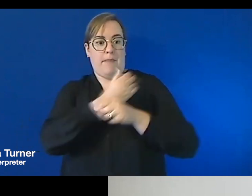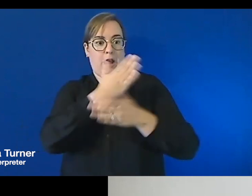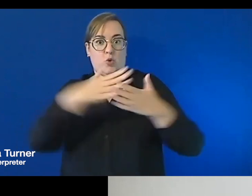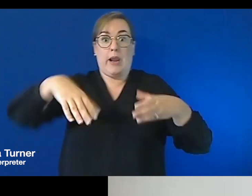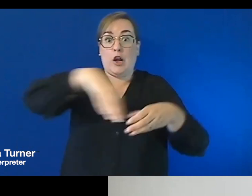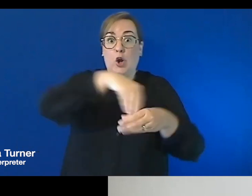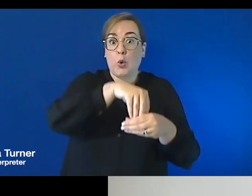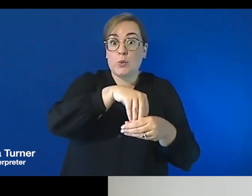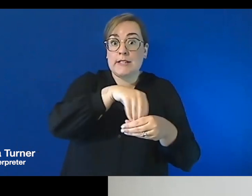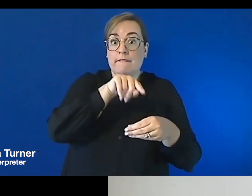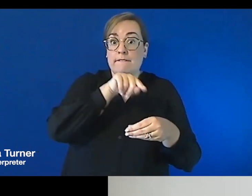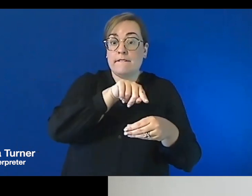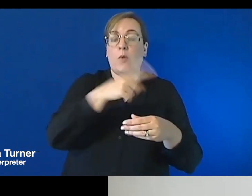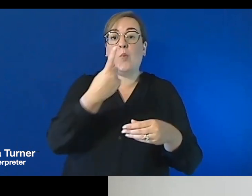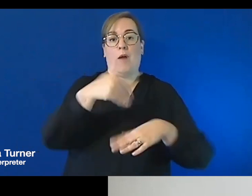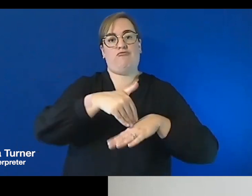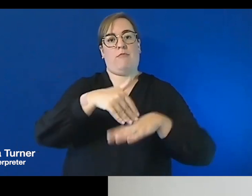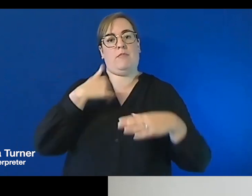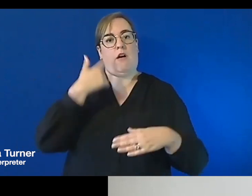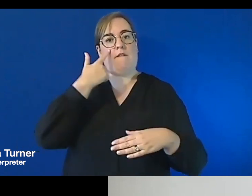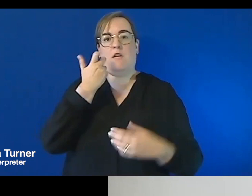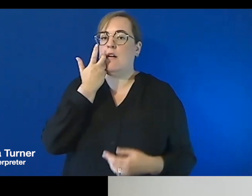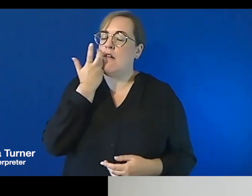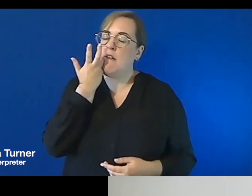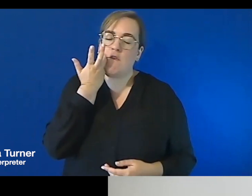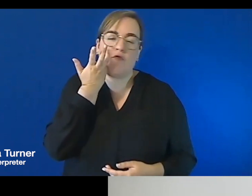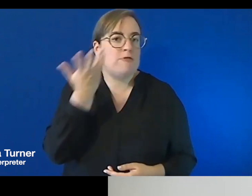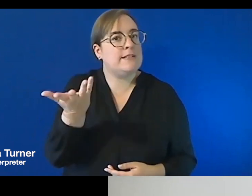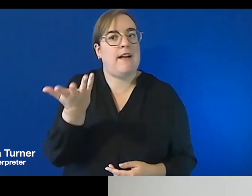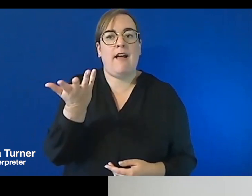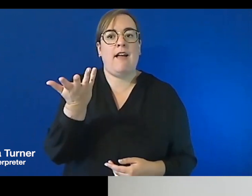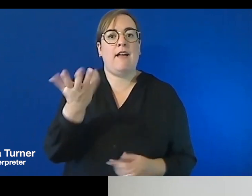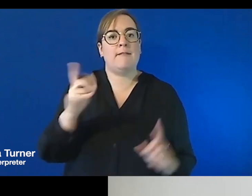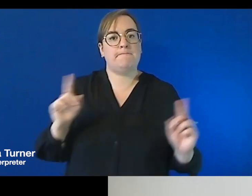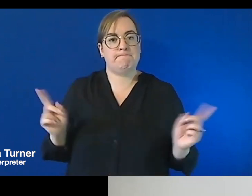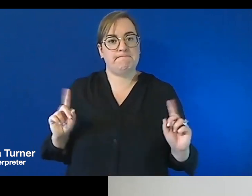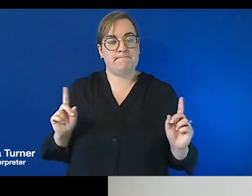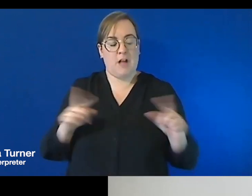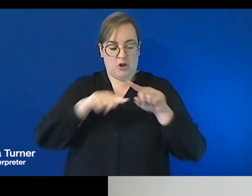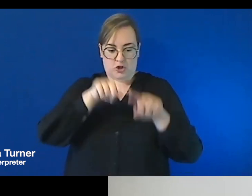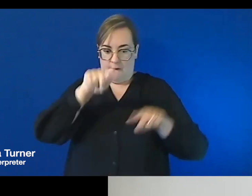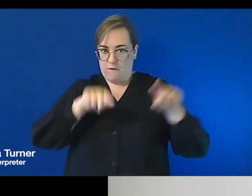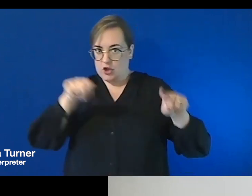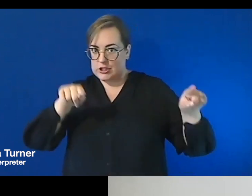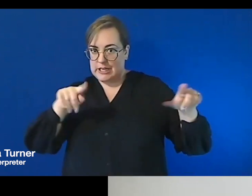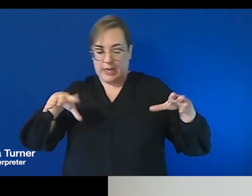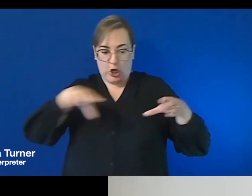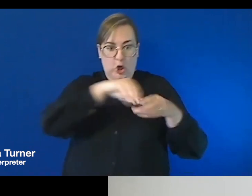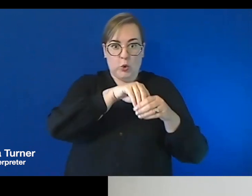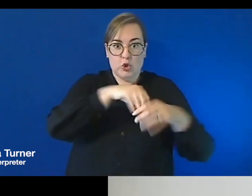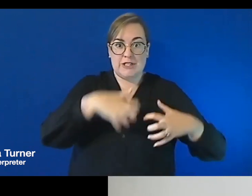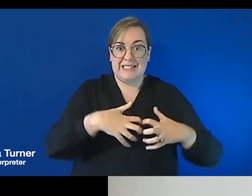I face every day, the diversity in inclusion focused startups are not able to get funding